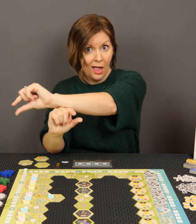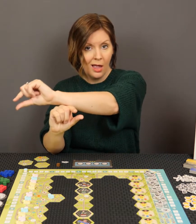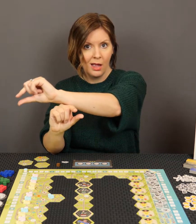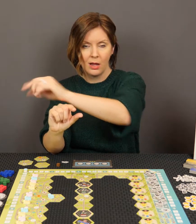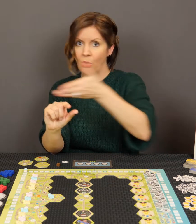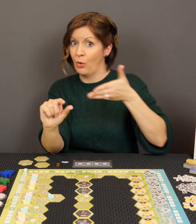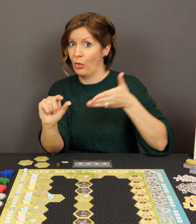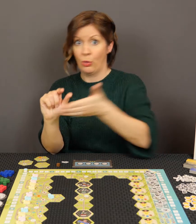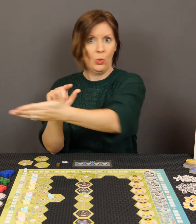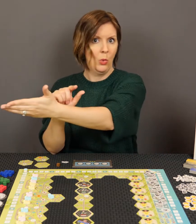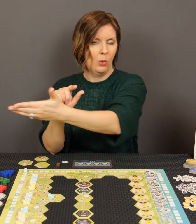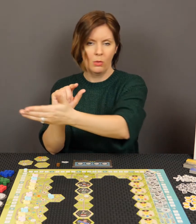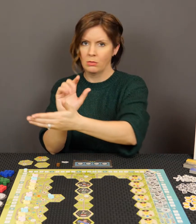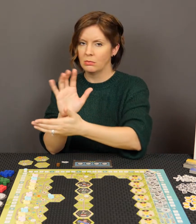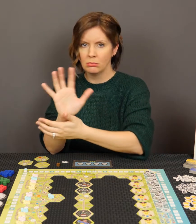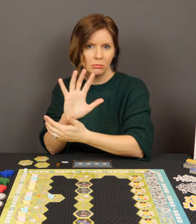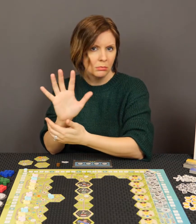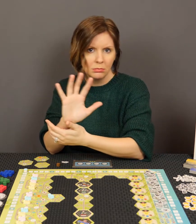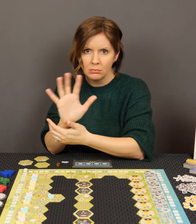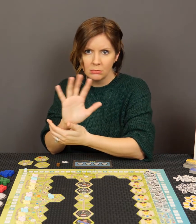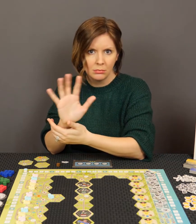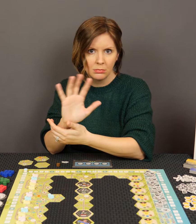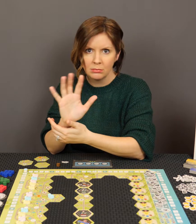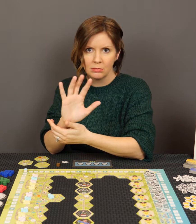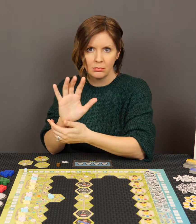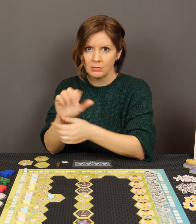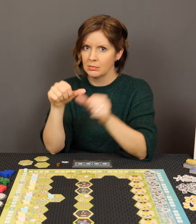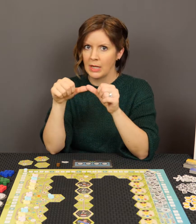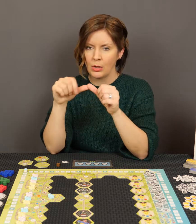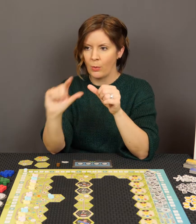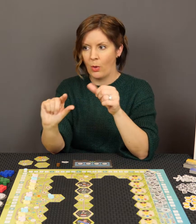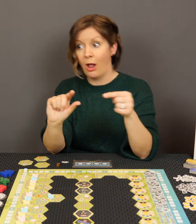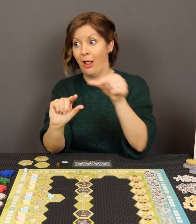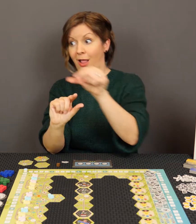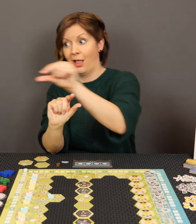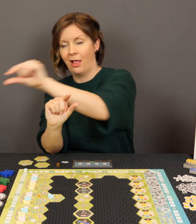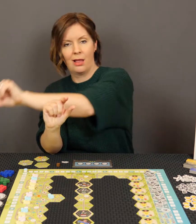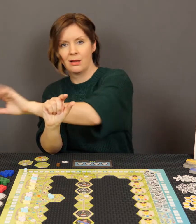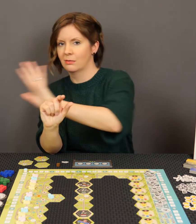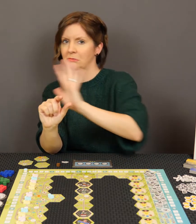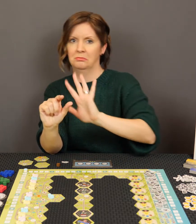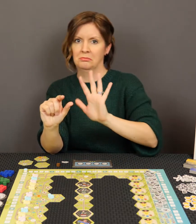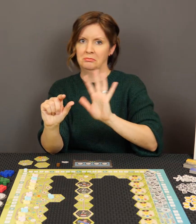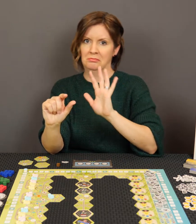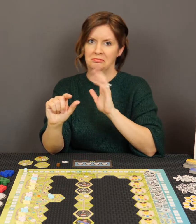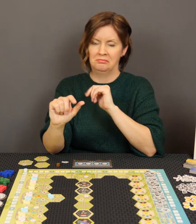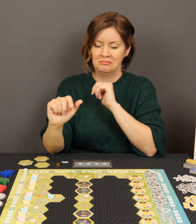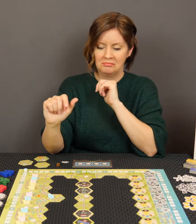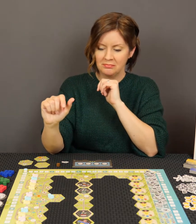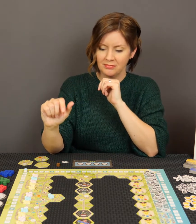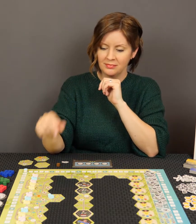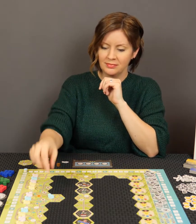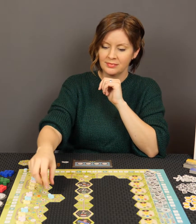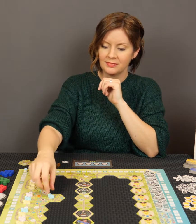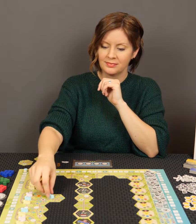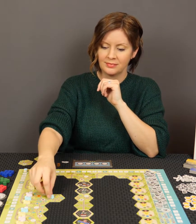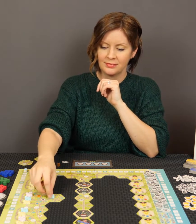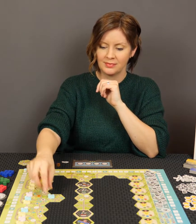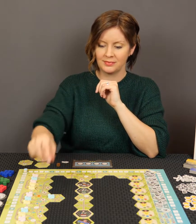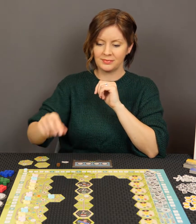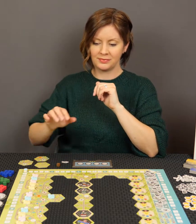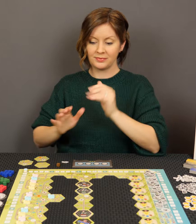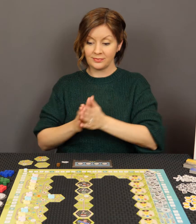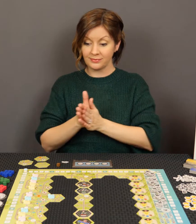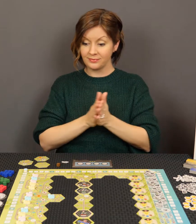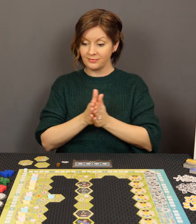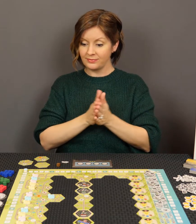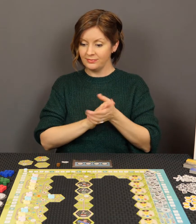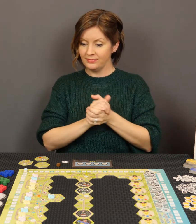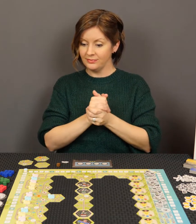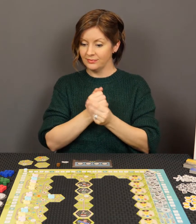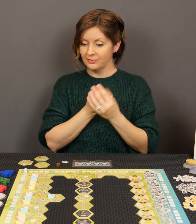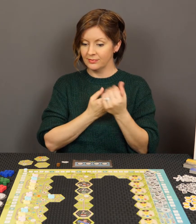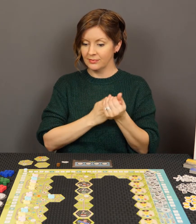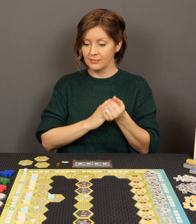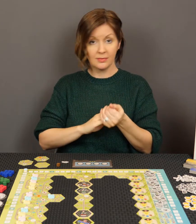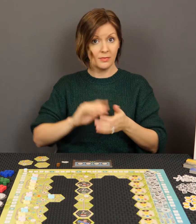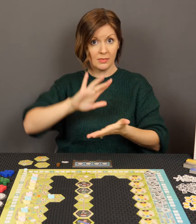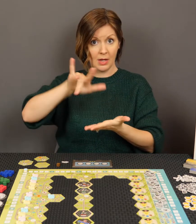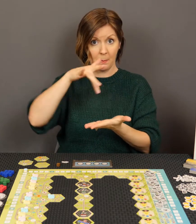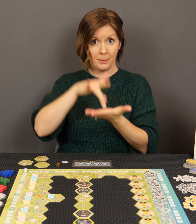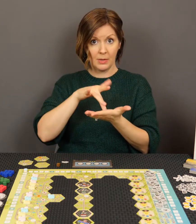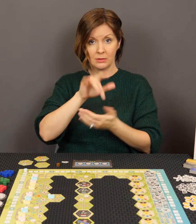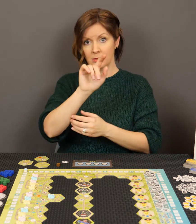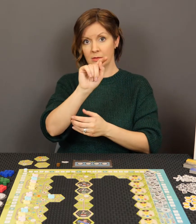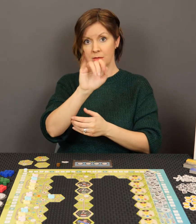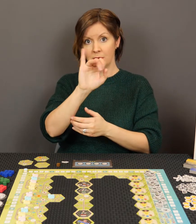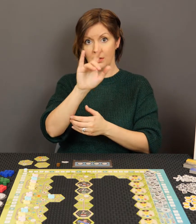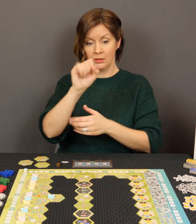of me, through me… that’s not allowed as well.